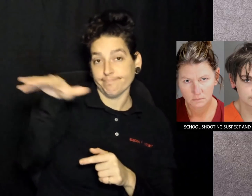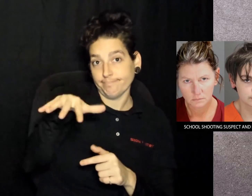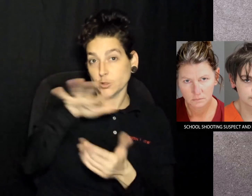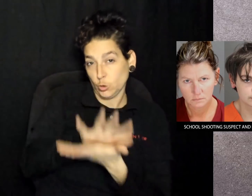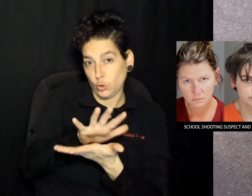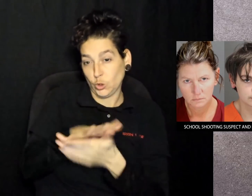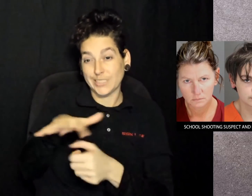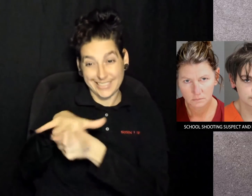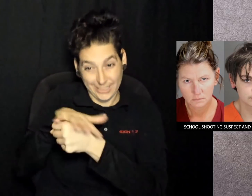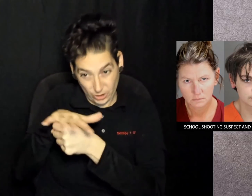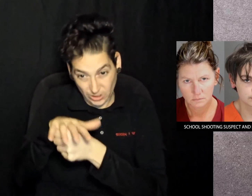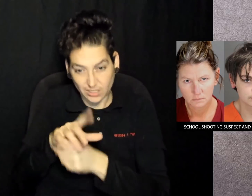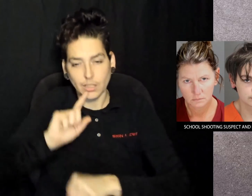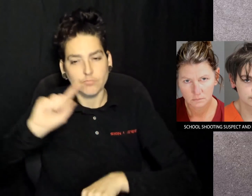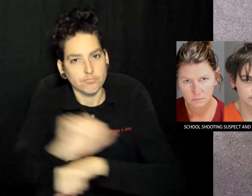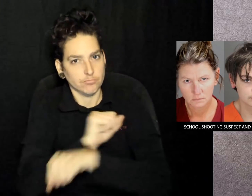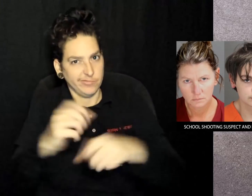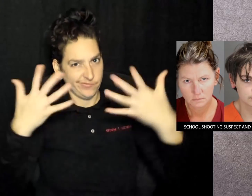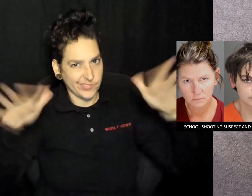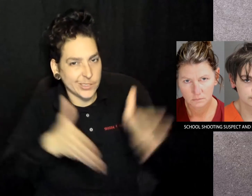we have also learned that officials with the school district